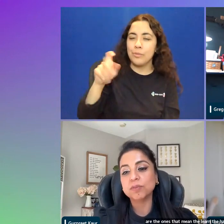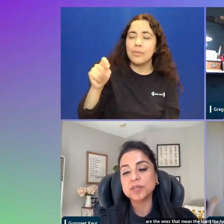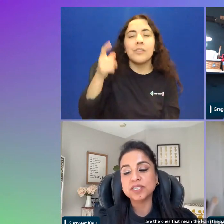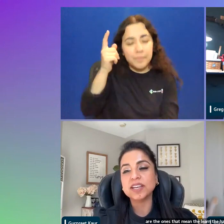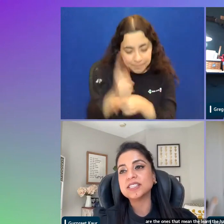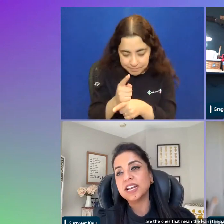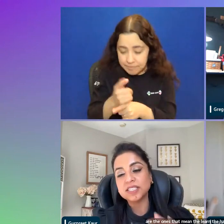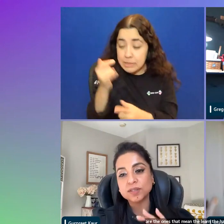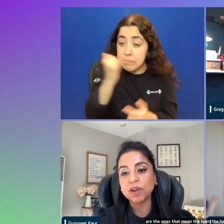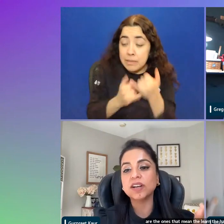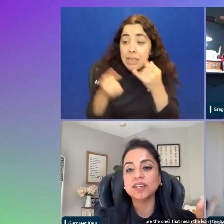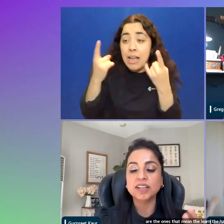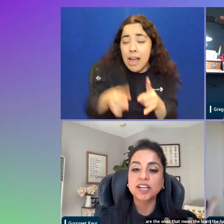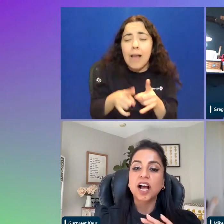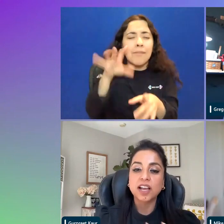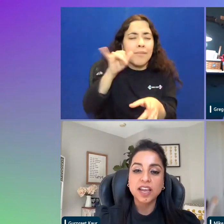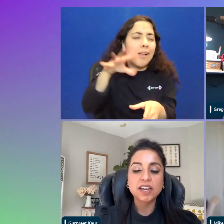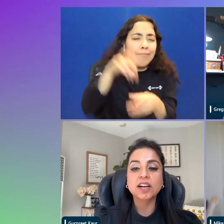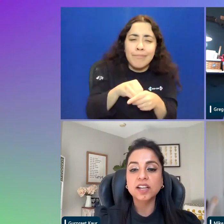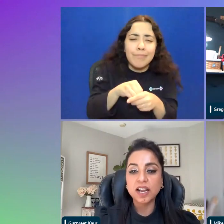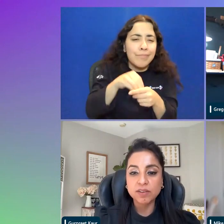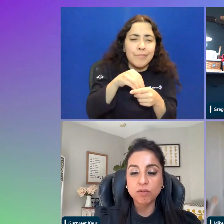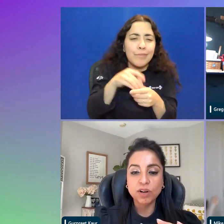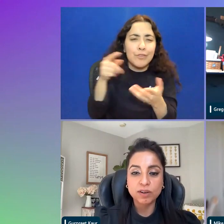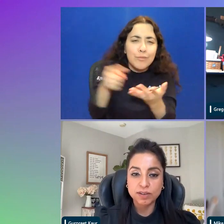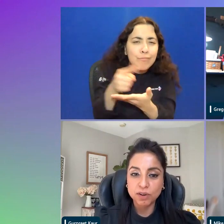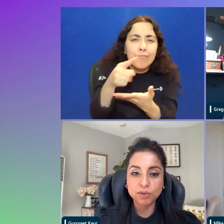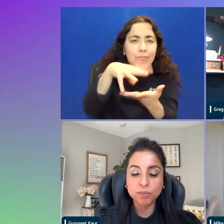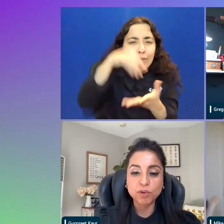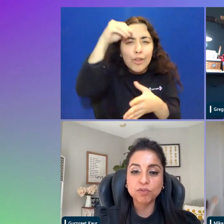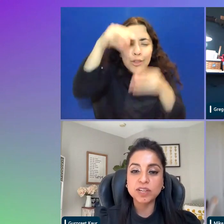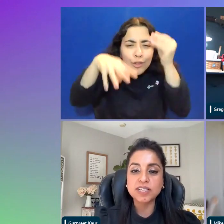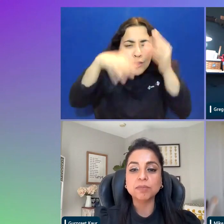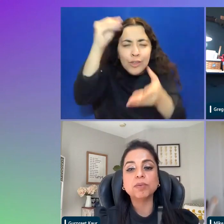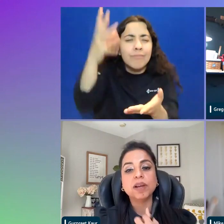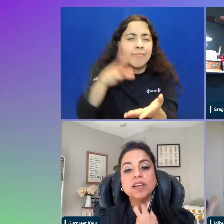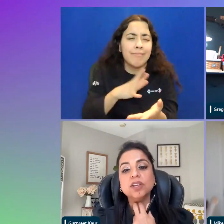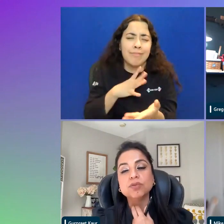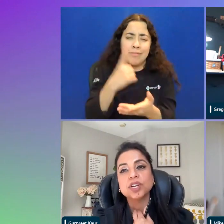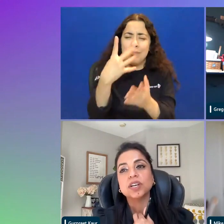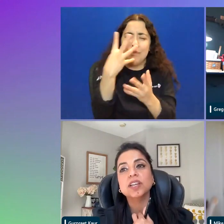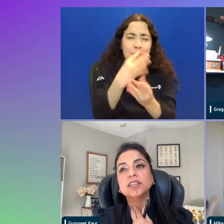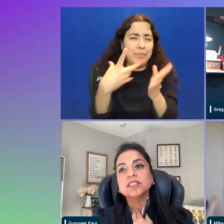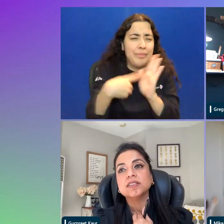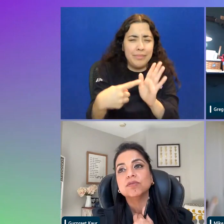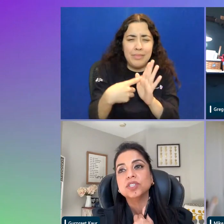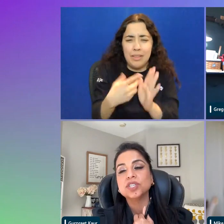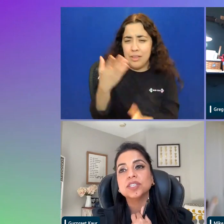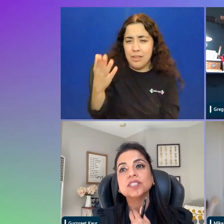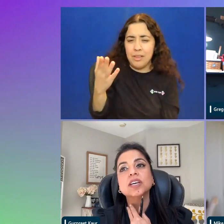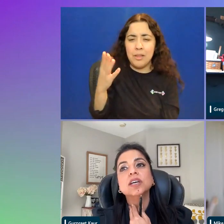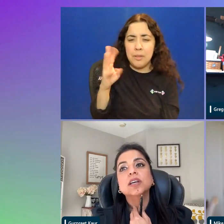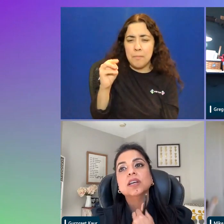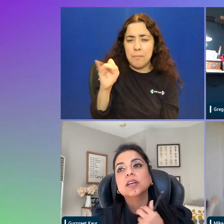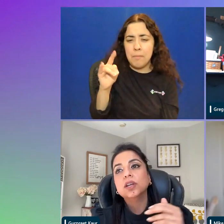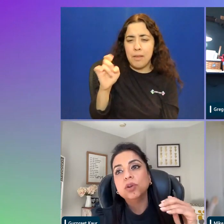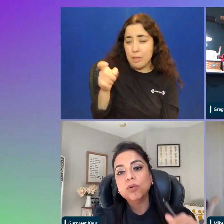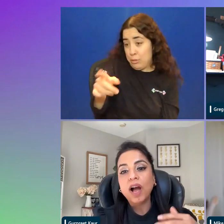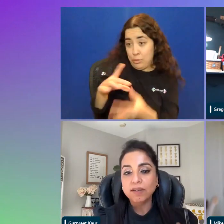mistakes. And I just want to again underline what you know. The beautiful example Mike you shared is which is you have to